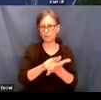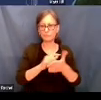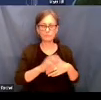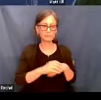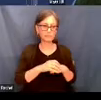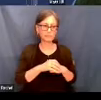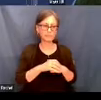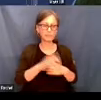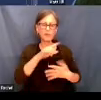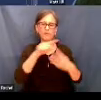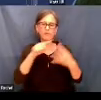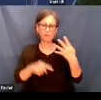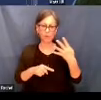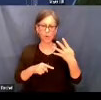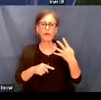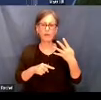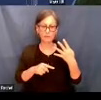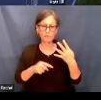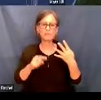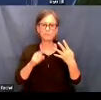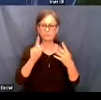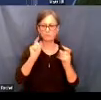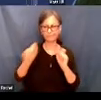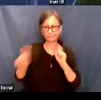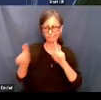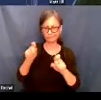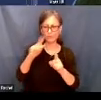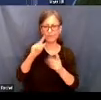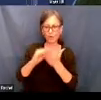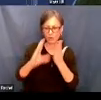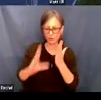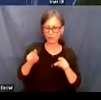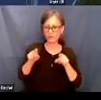There are four questions that CDE will be asking to the students during the interviews.